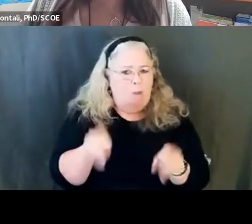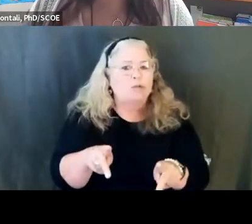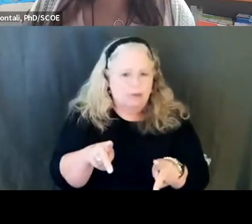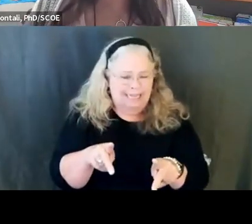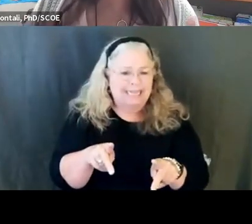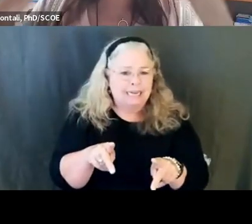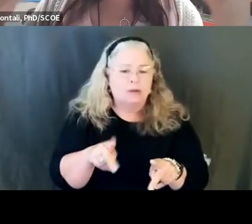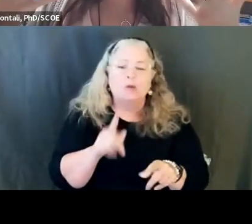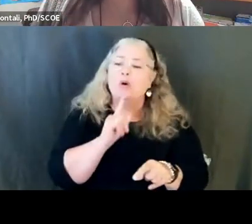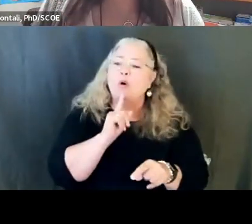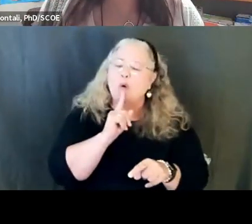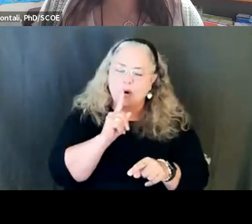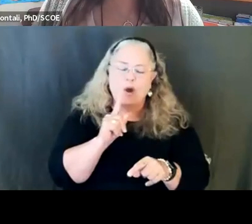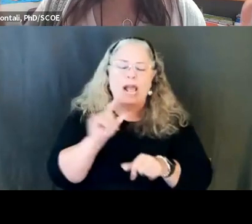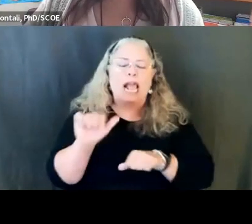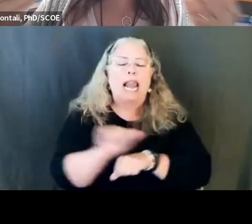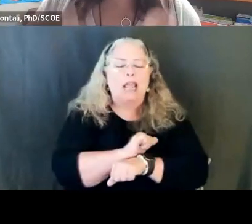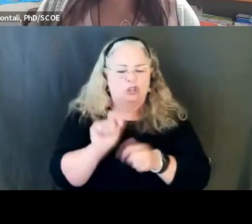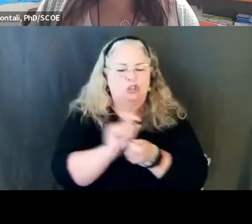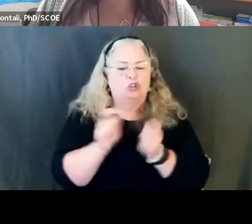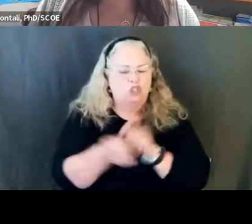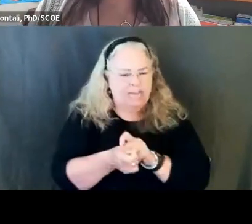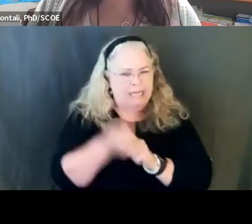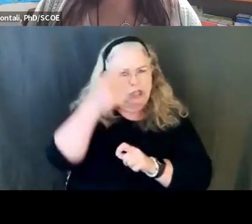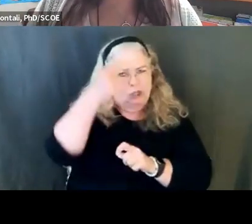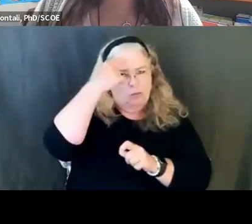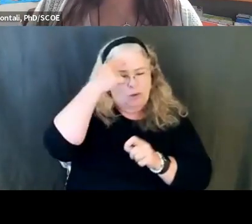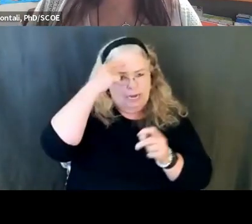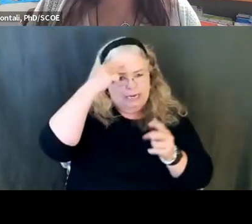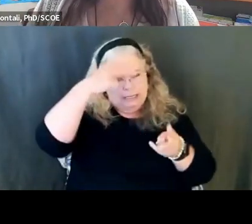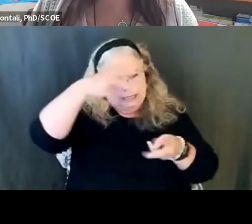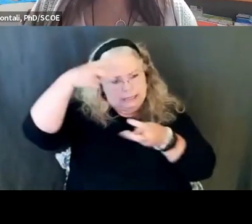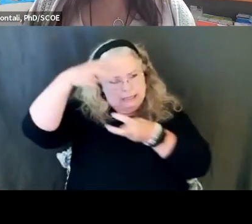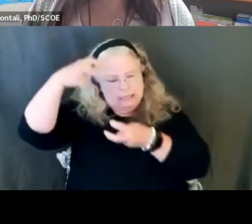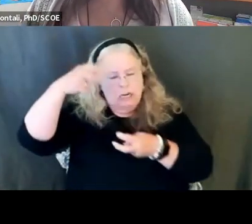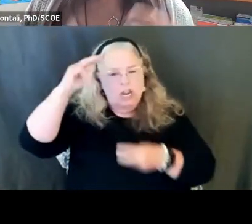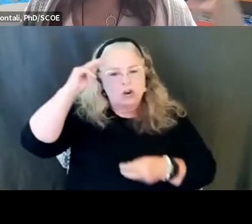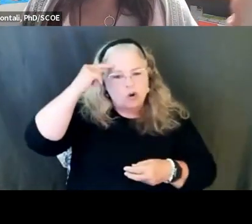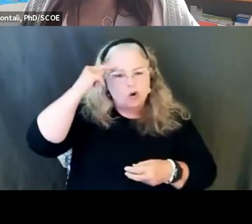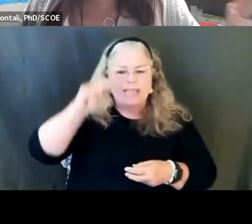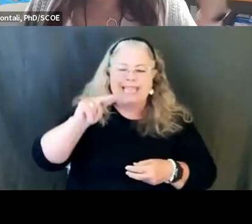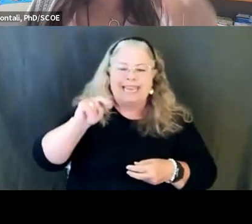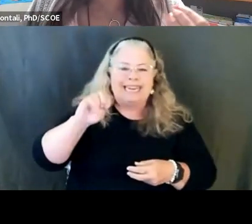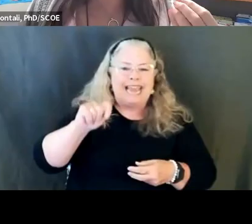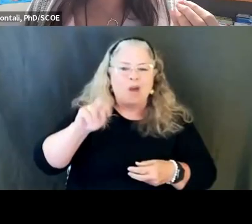truly literally changing the brain recruiting those neural networks and pathways bringing new